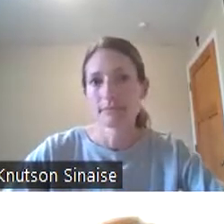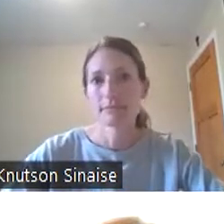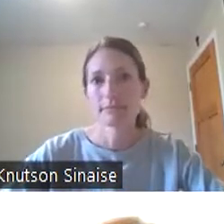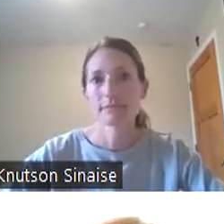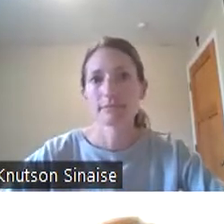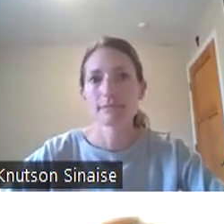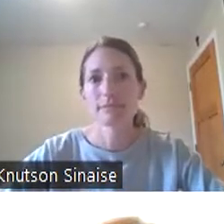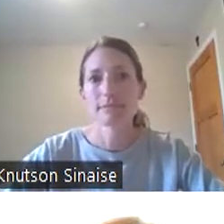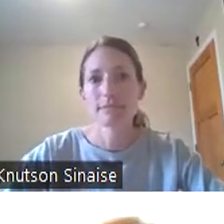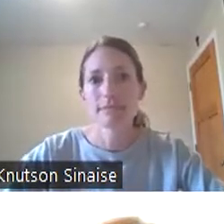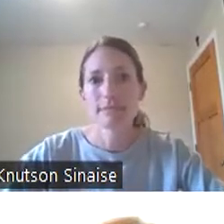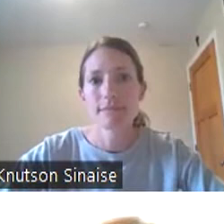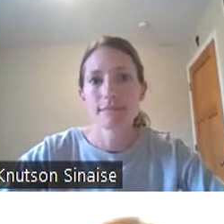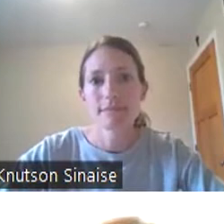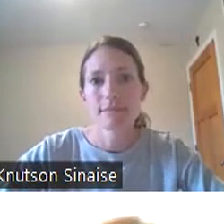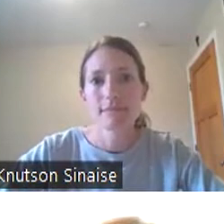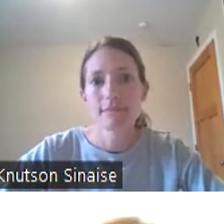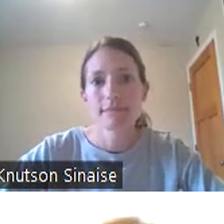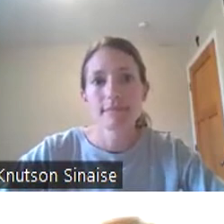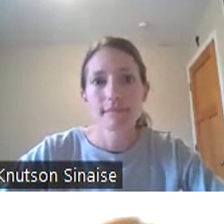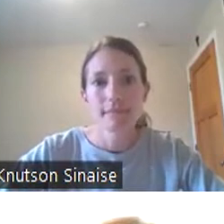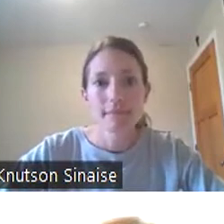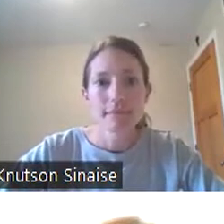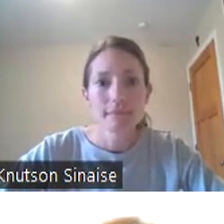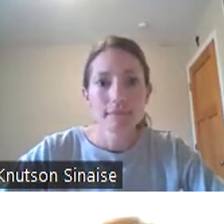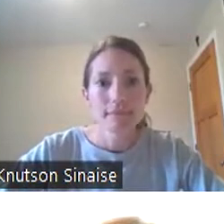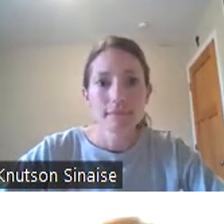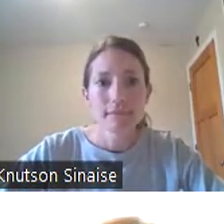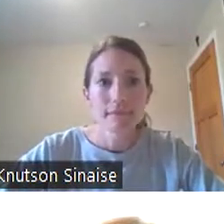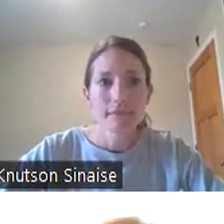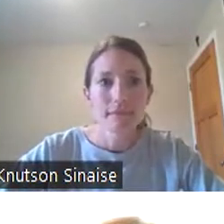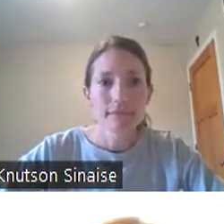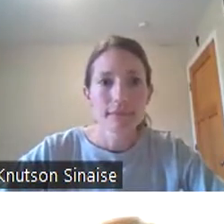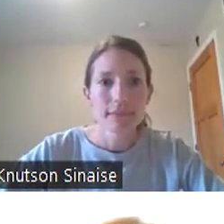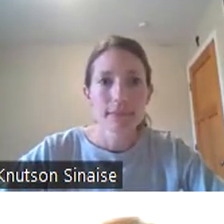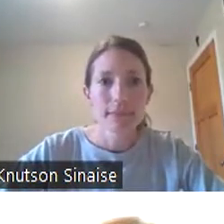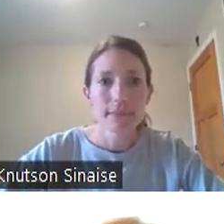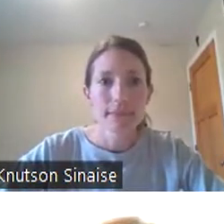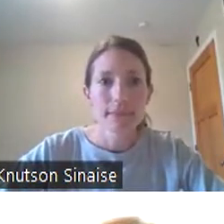Sure. Like I said earlier, we think that the clients are the experts